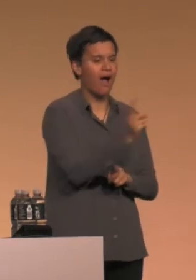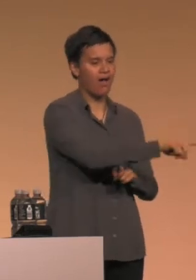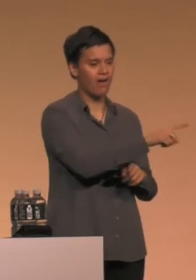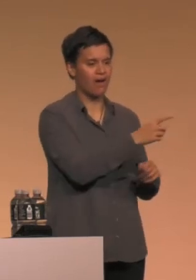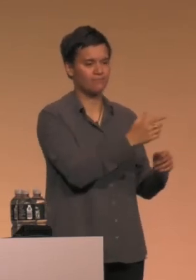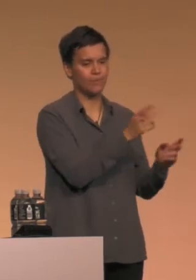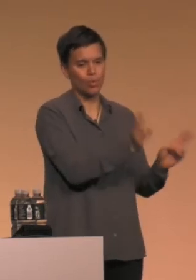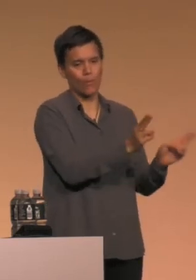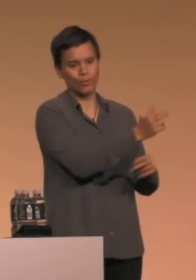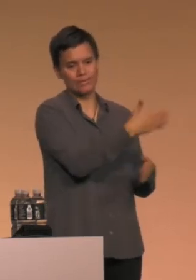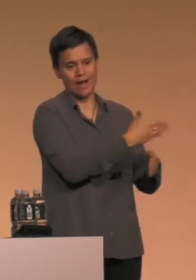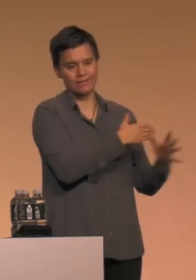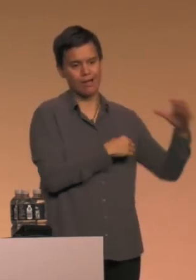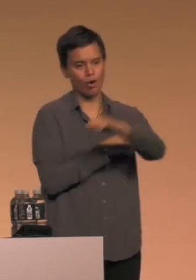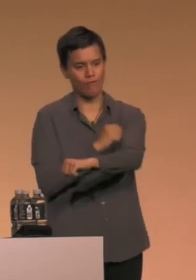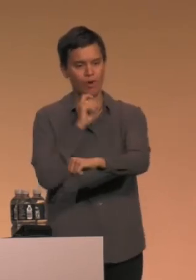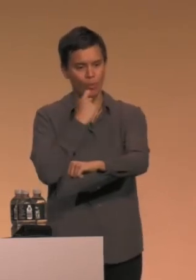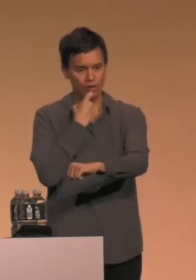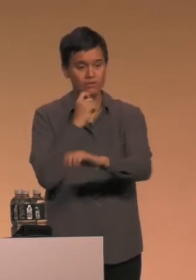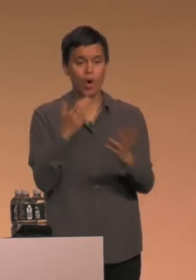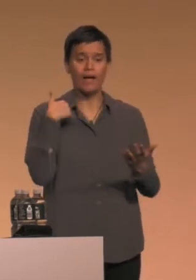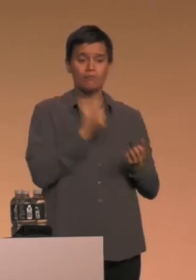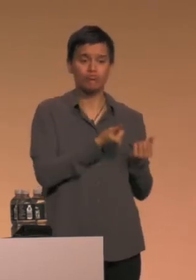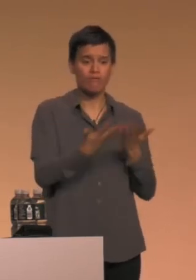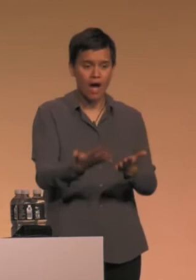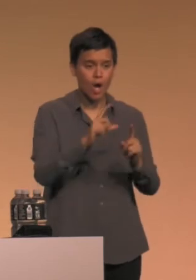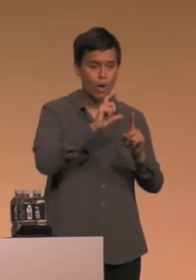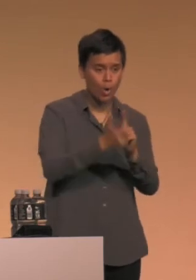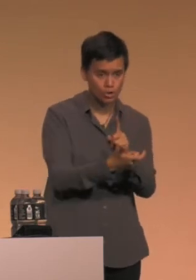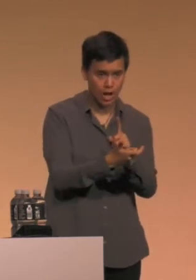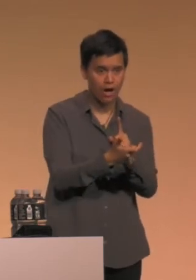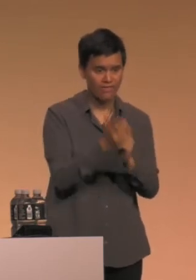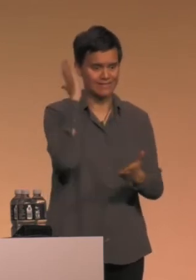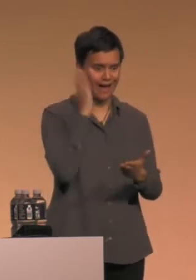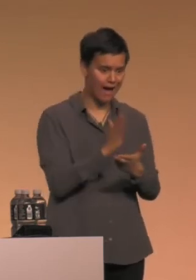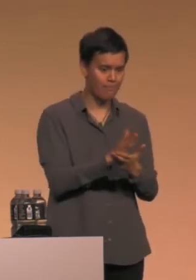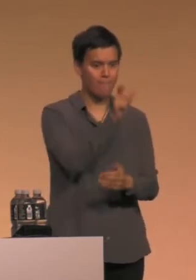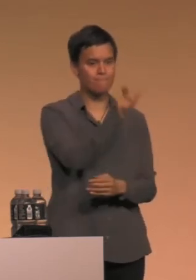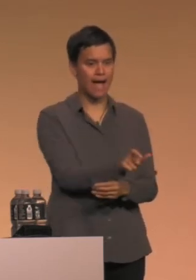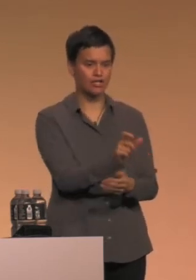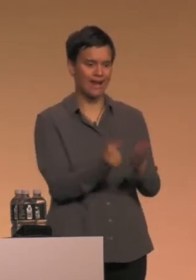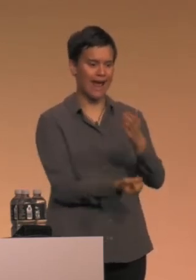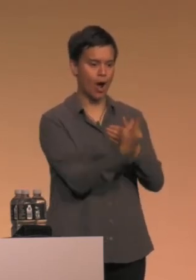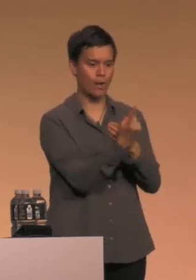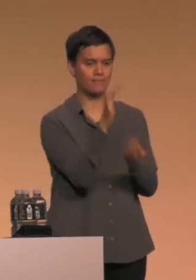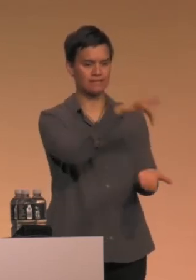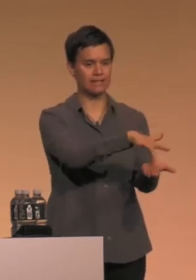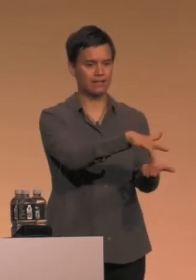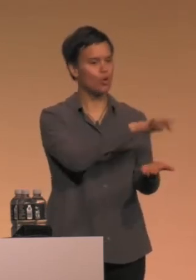we need to provide a culture and environment that is truly patient outcome-centered, rather than task-focused.